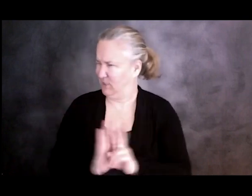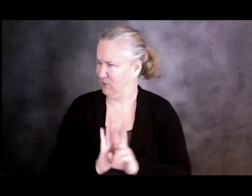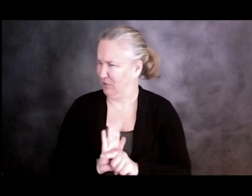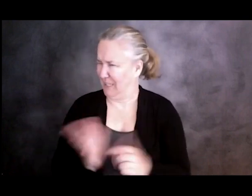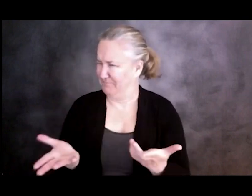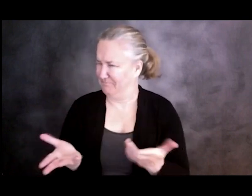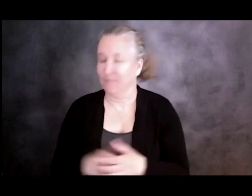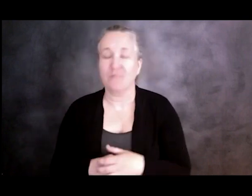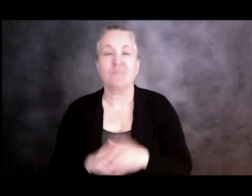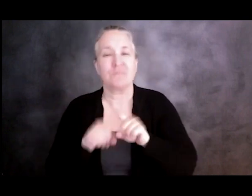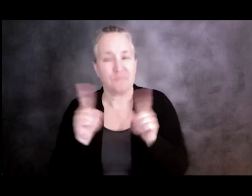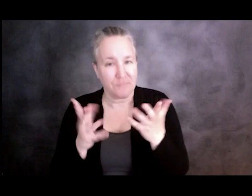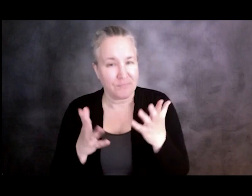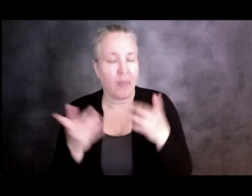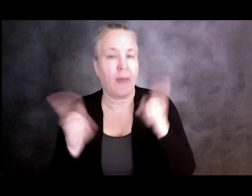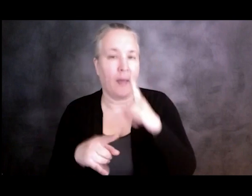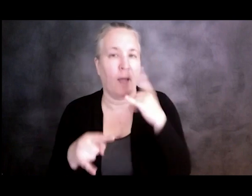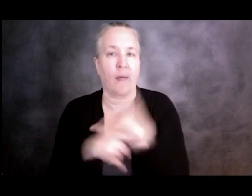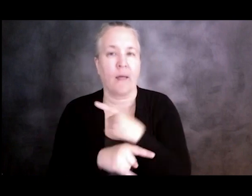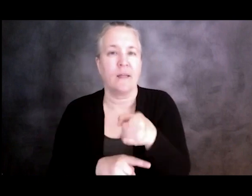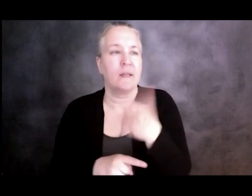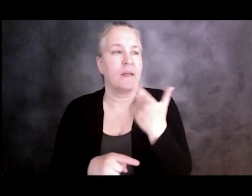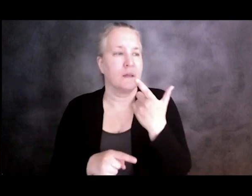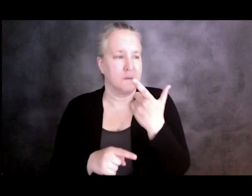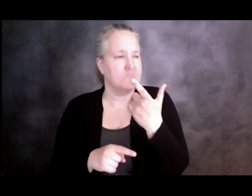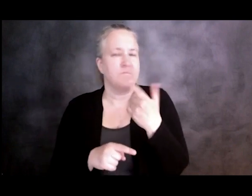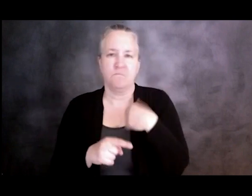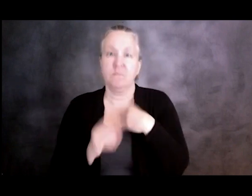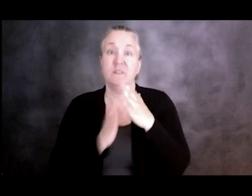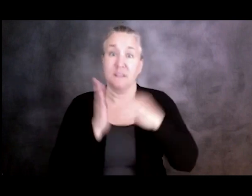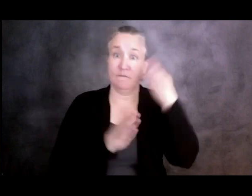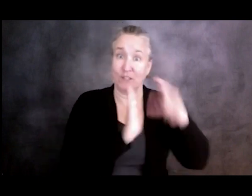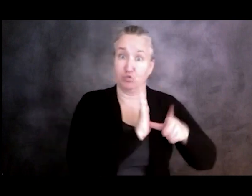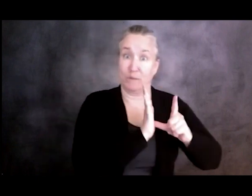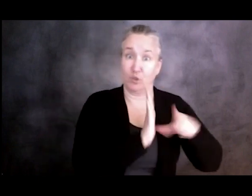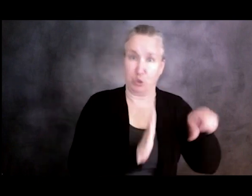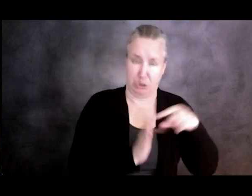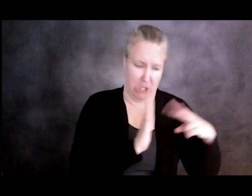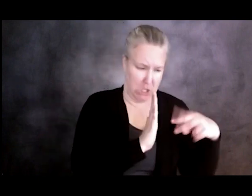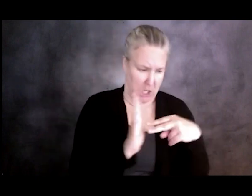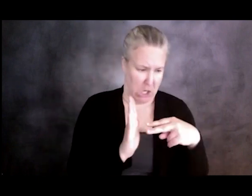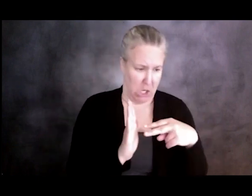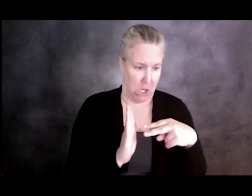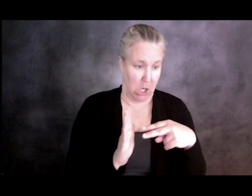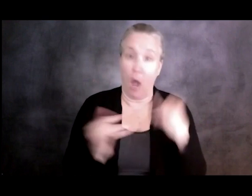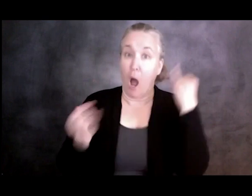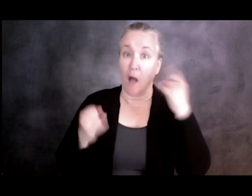But ironically, I did read some of the French reviews, and they don't seem put off by the ideas at all.